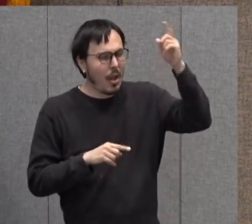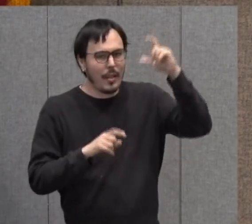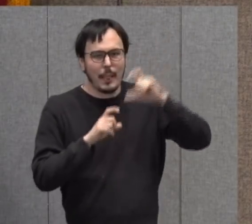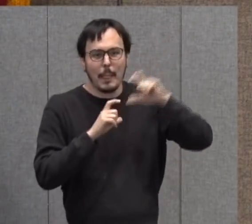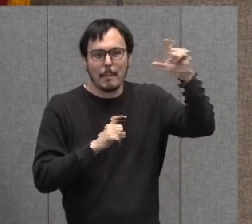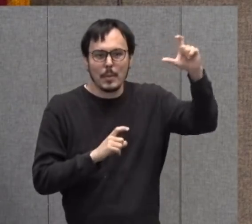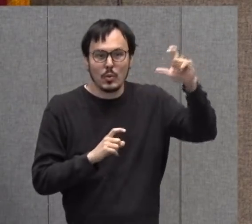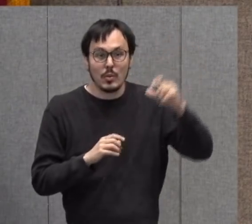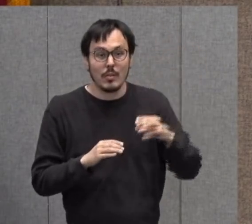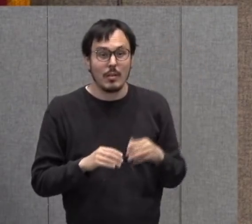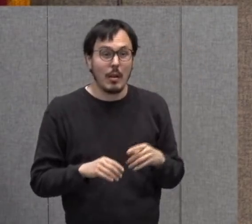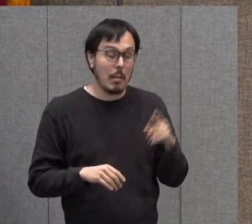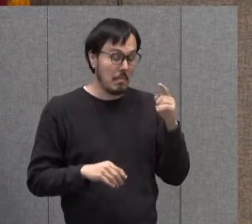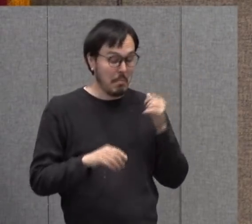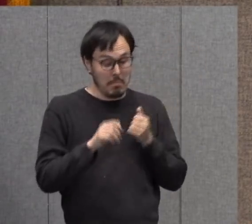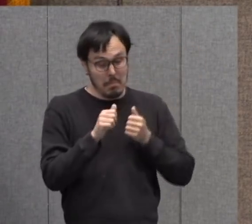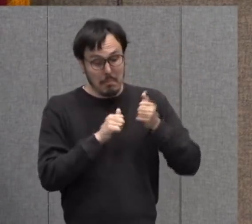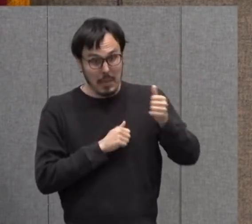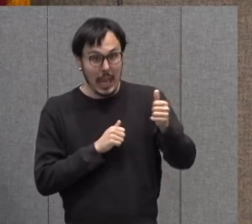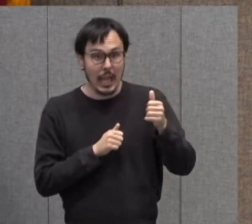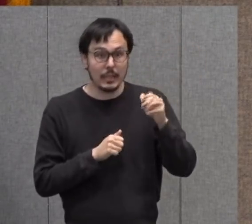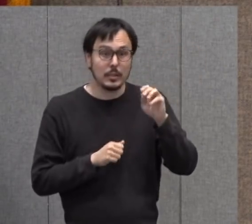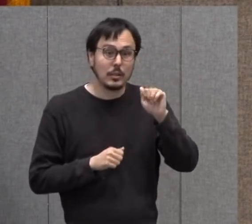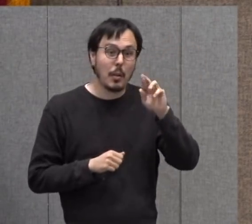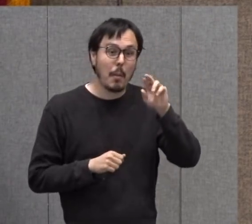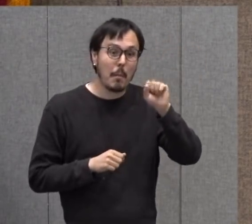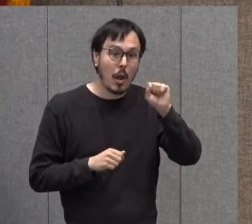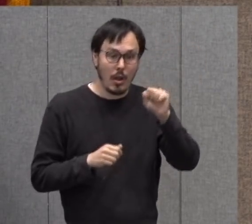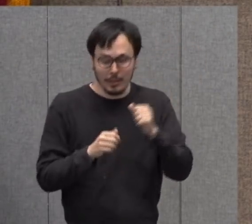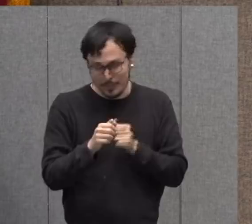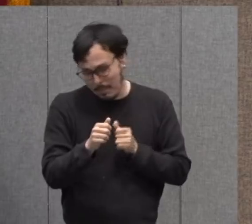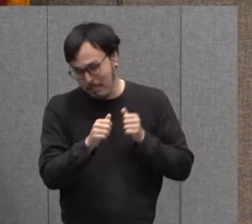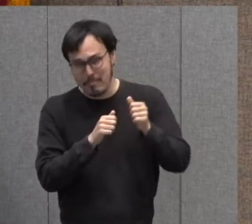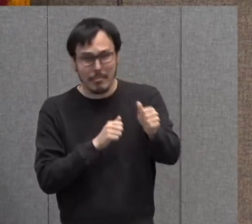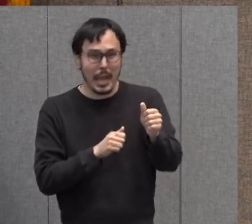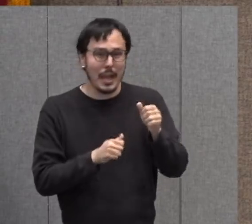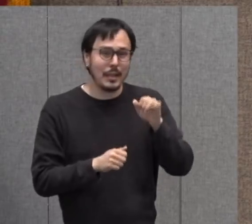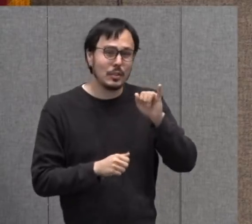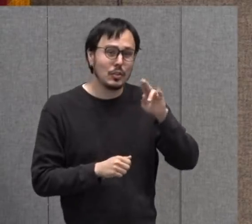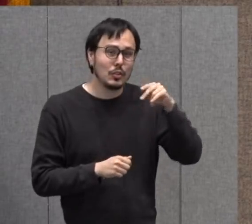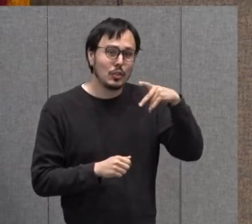beyond Mars and Jupiter too and almost as far as Saturn's rings.